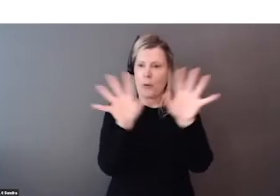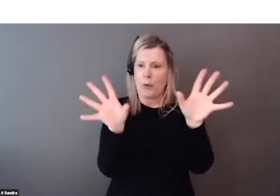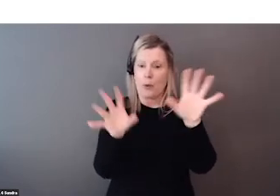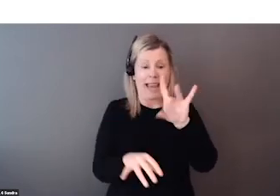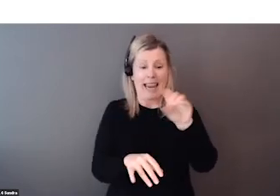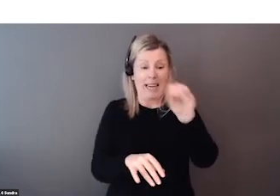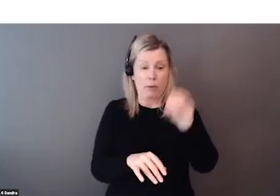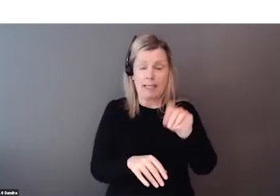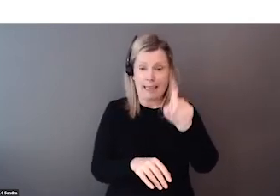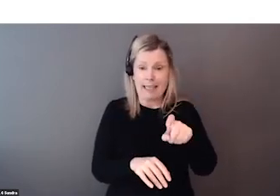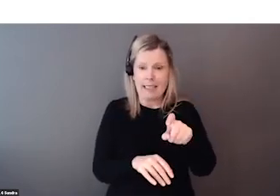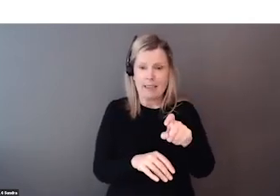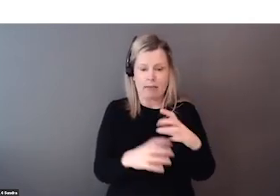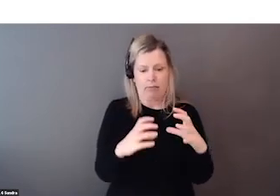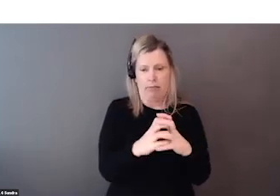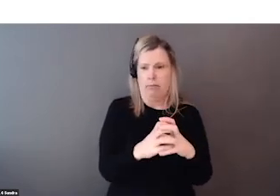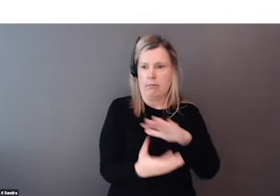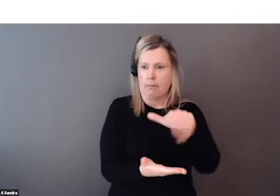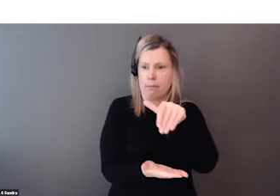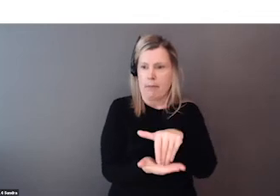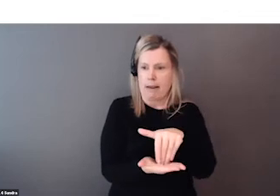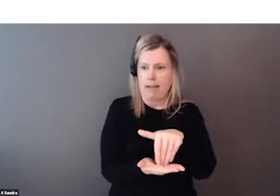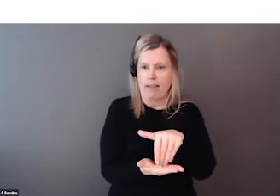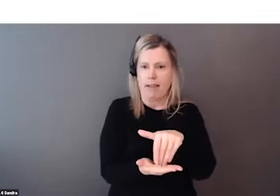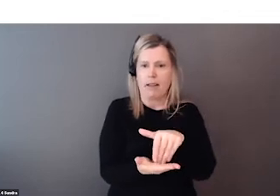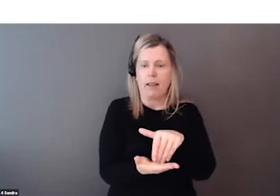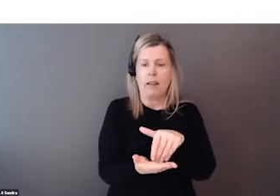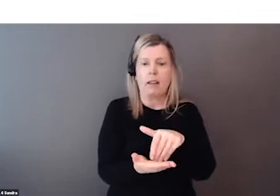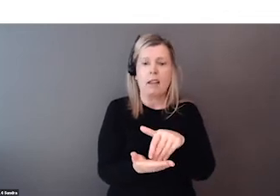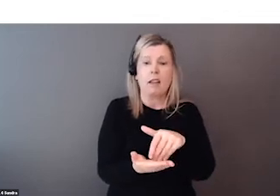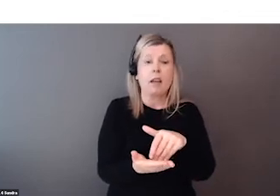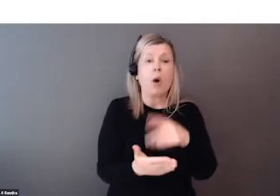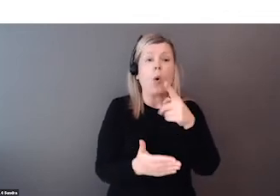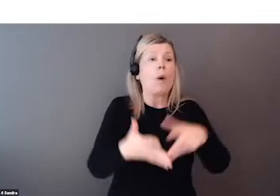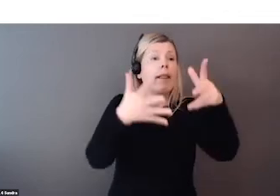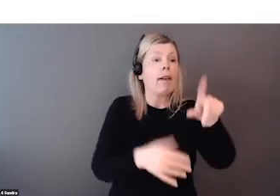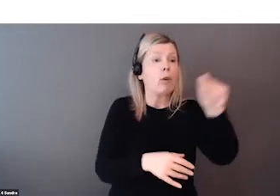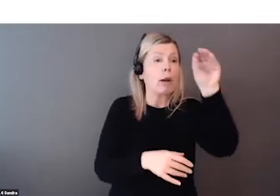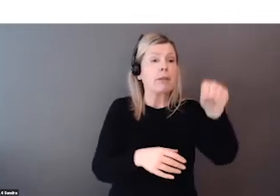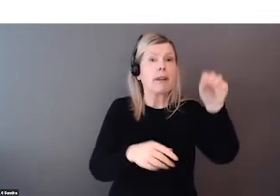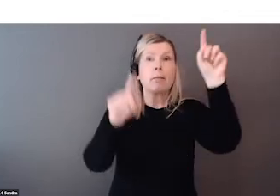cover 20% of the space in the middle. And the remaining 20% of the needs are scattered throughout the periphery.